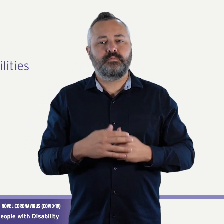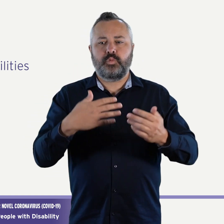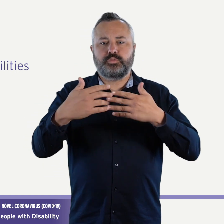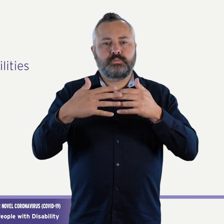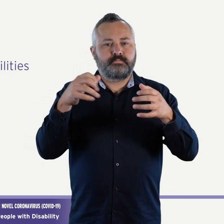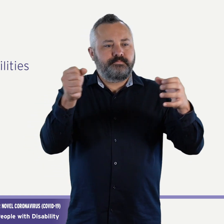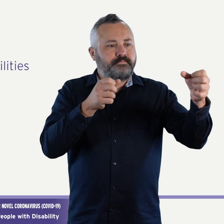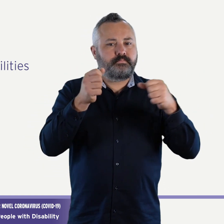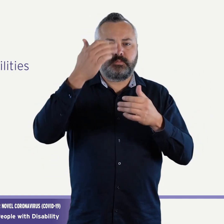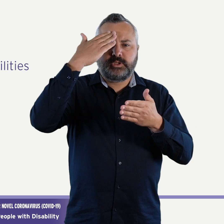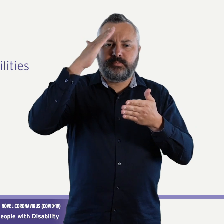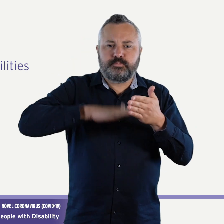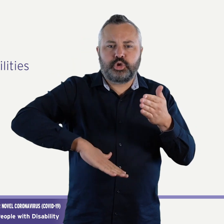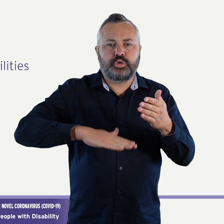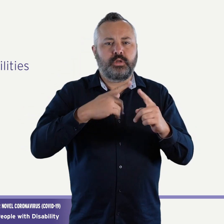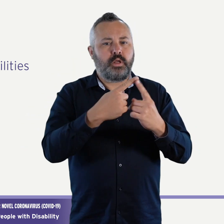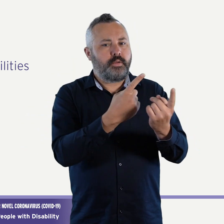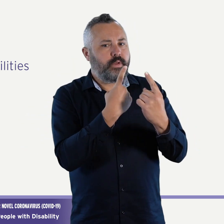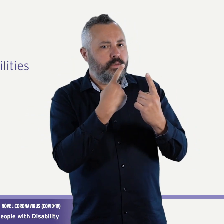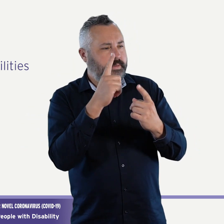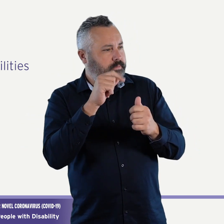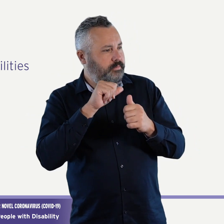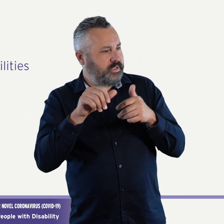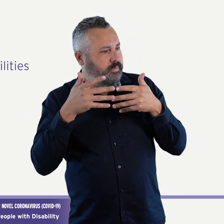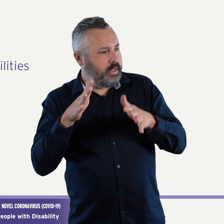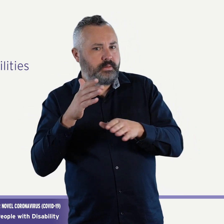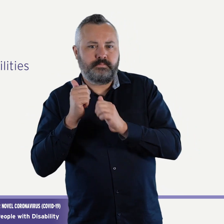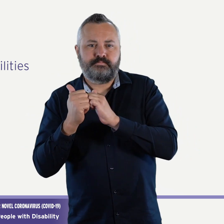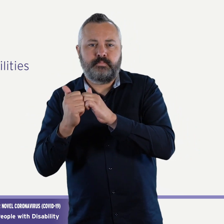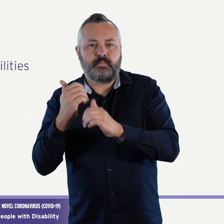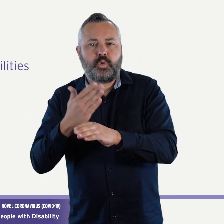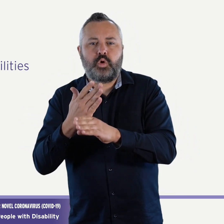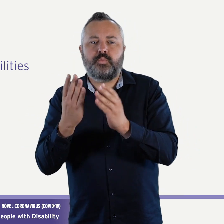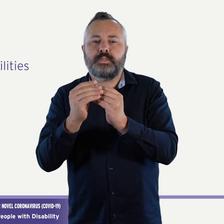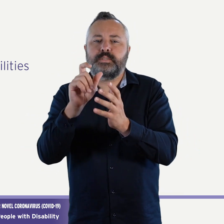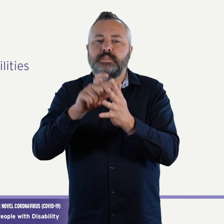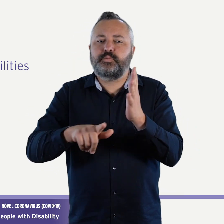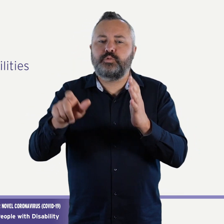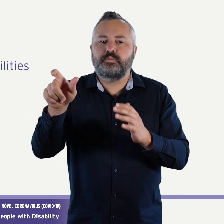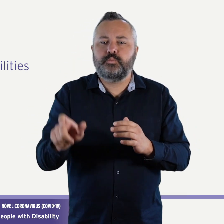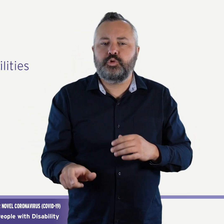Promoting and drawing on expert and specialised sources of advice wherever possible.